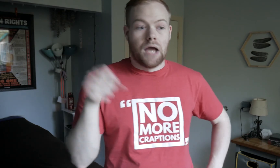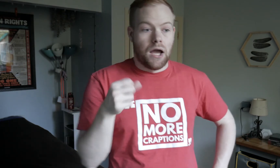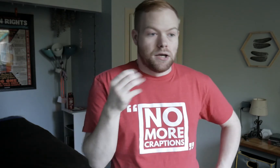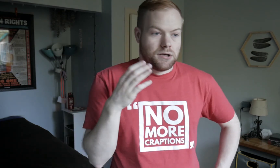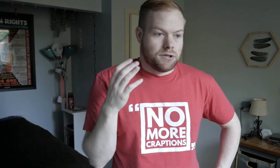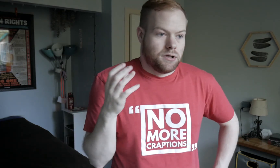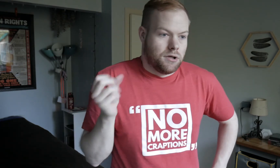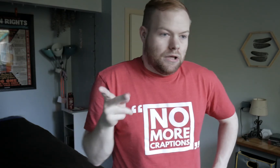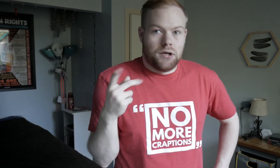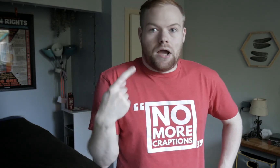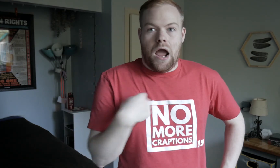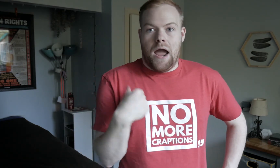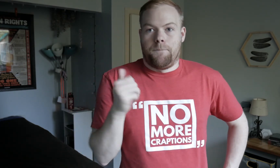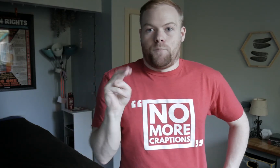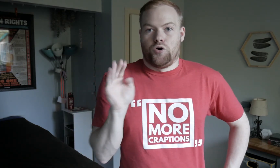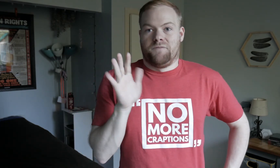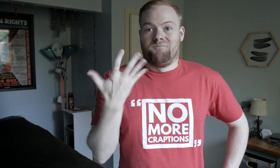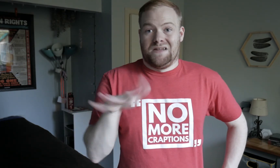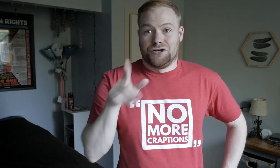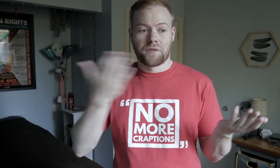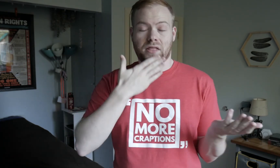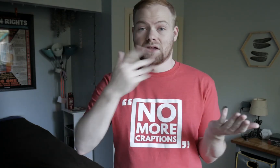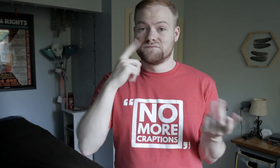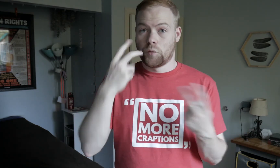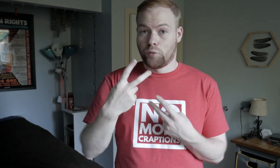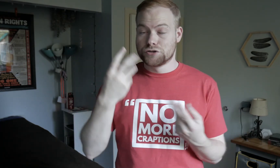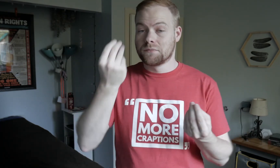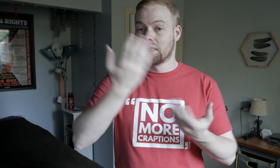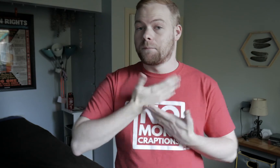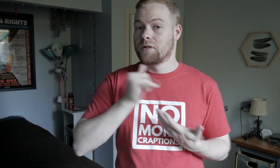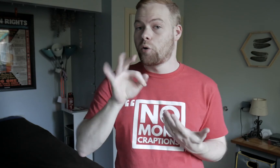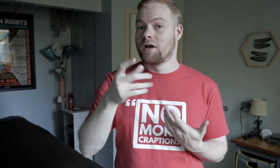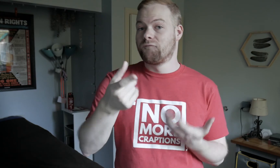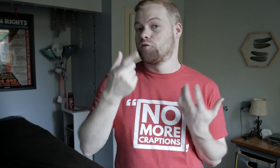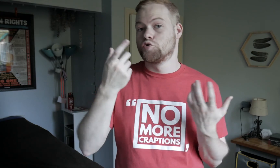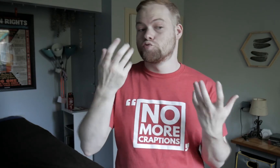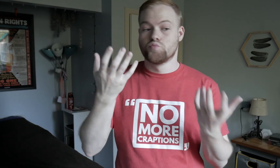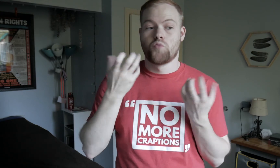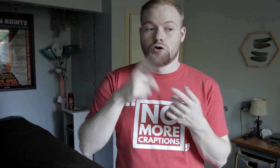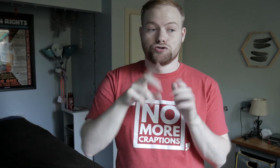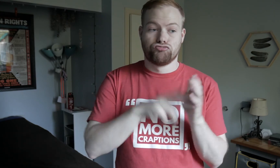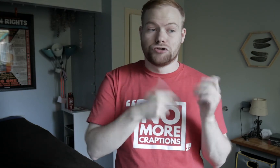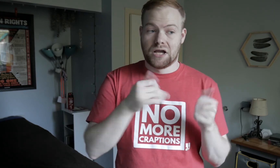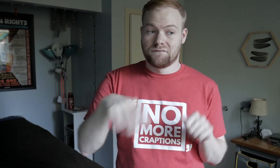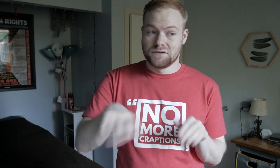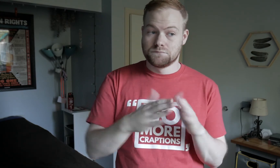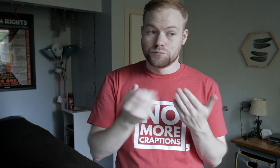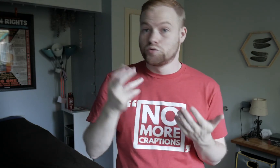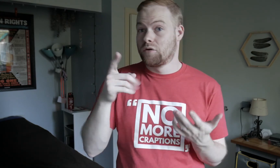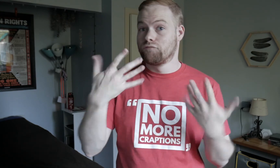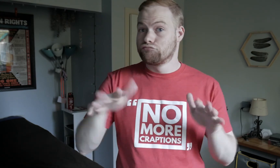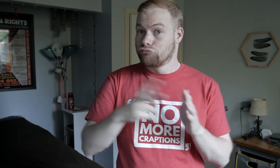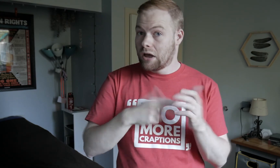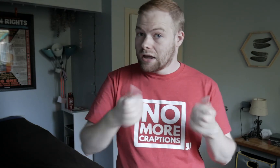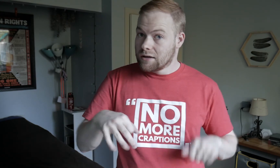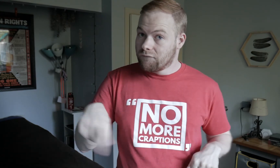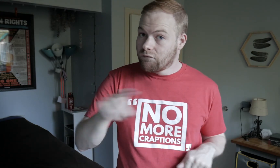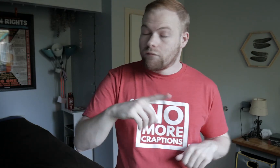Yeah. Okay, I am going to finish. Thanks for watching. Let me know if you want to read any of these books, or if you’ve read any of them,